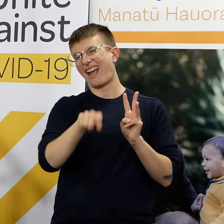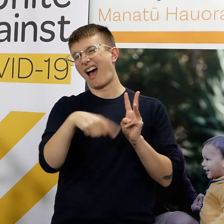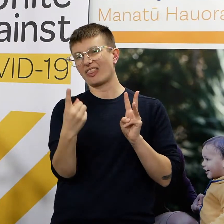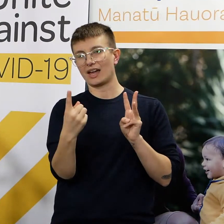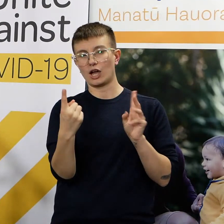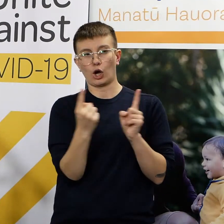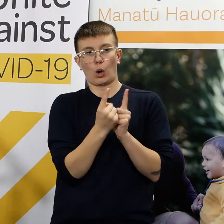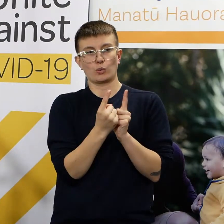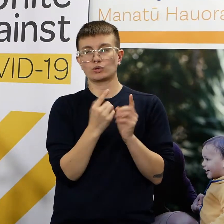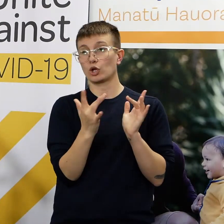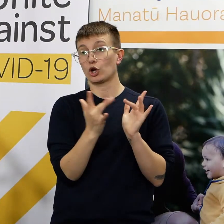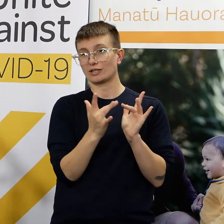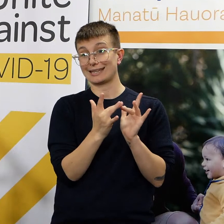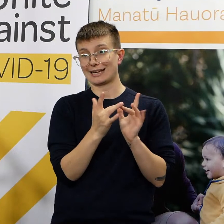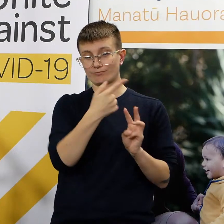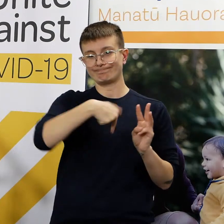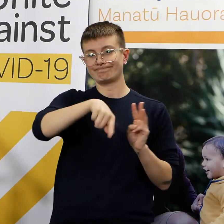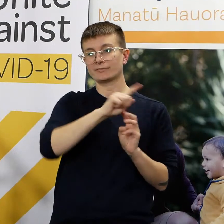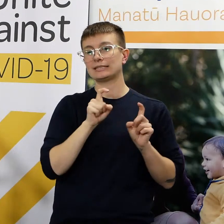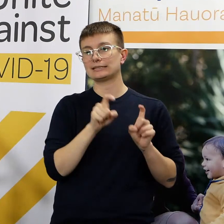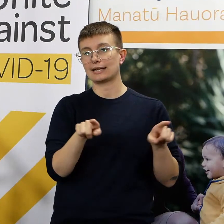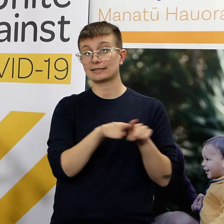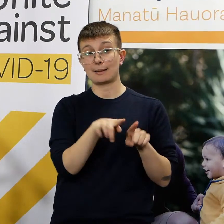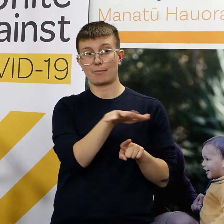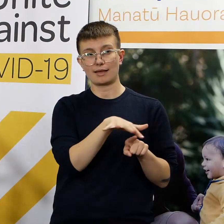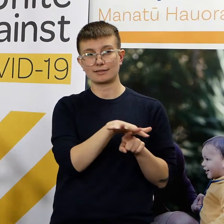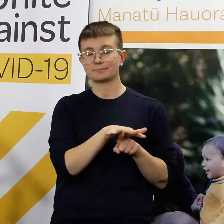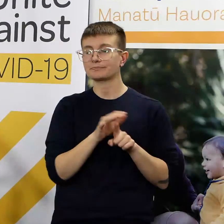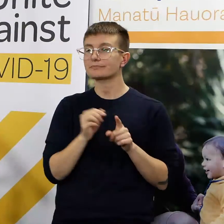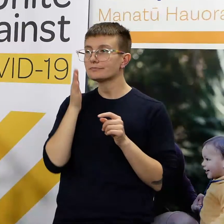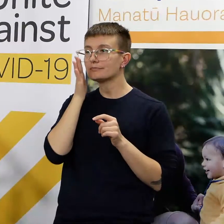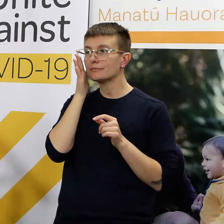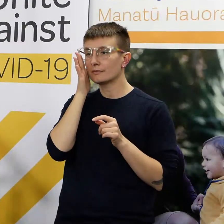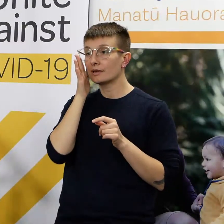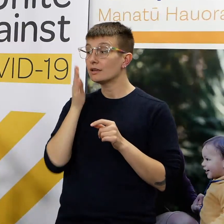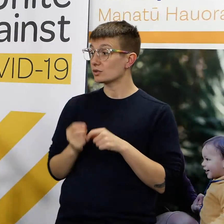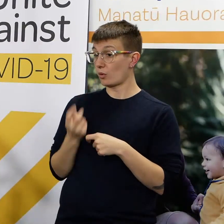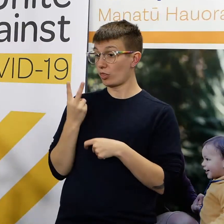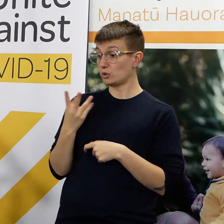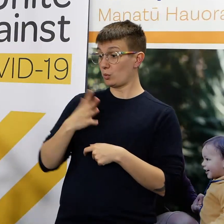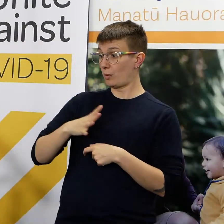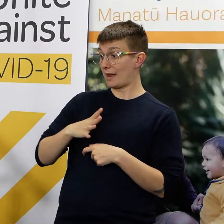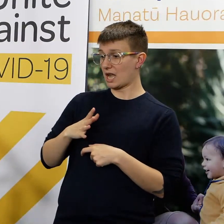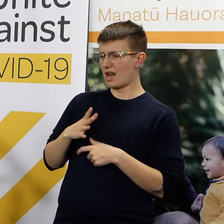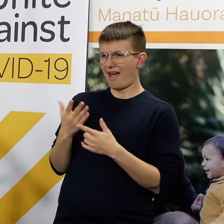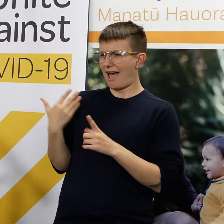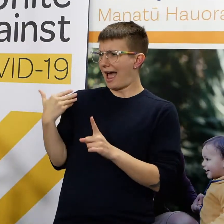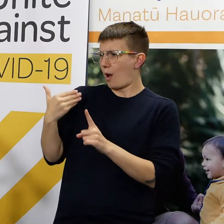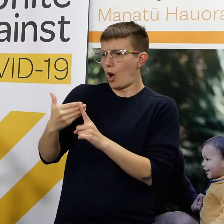before they got the exemption to leave? Yes so they arrived from Brisbane on the 7th of June,